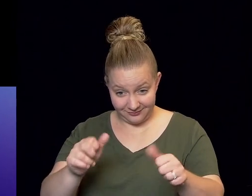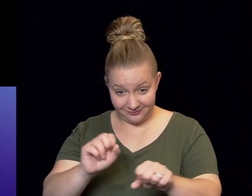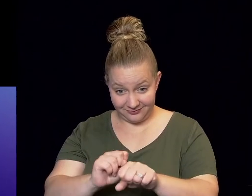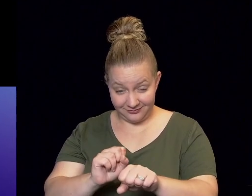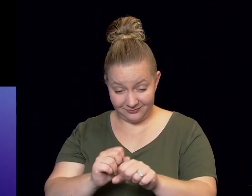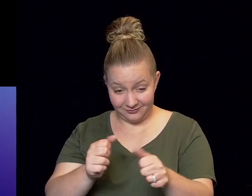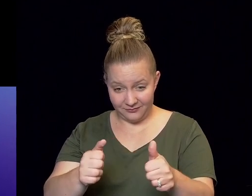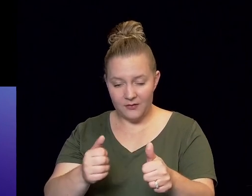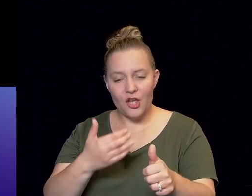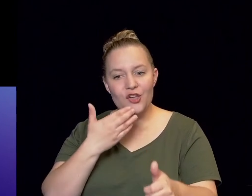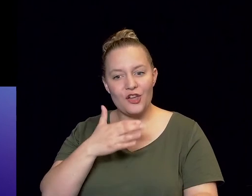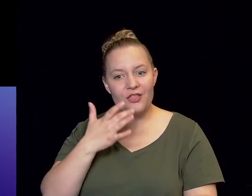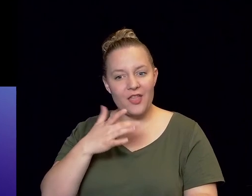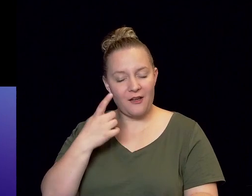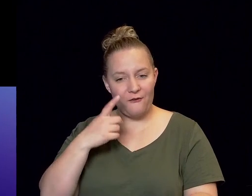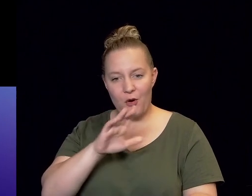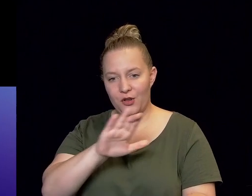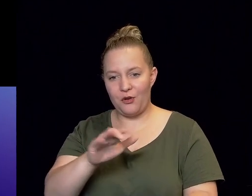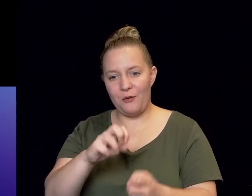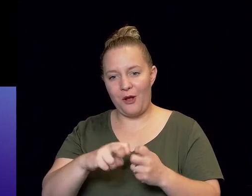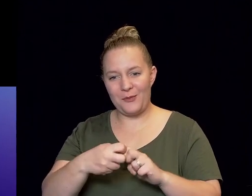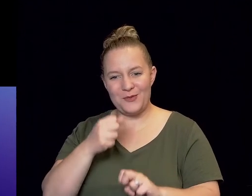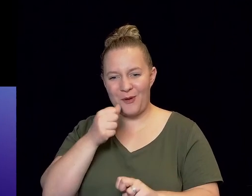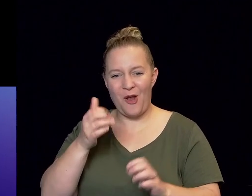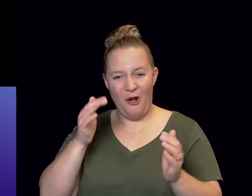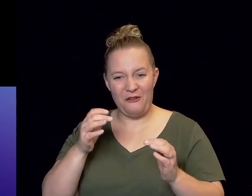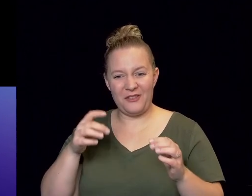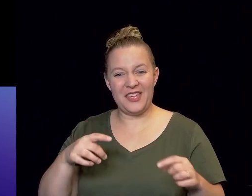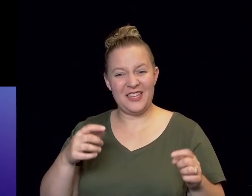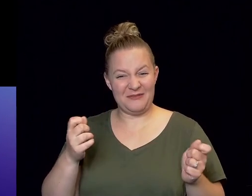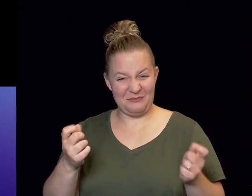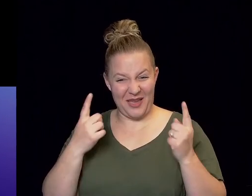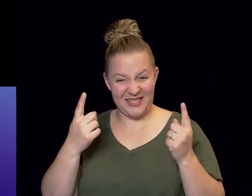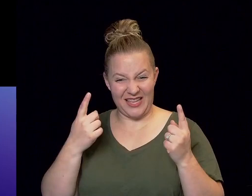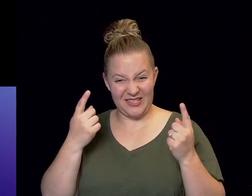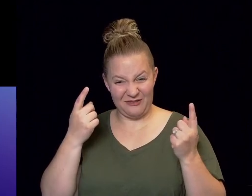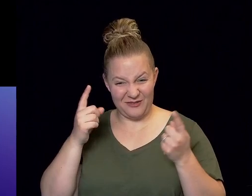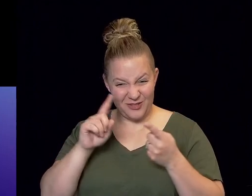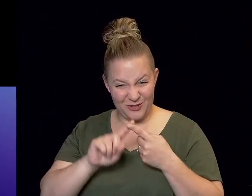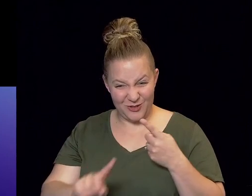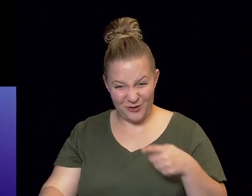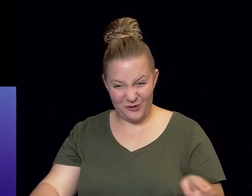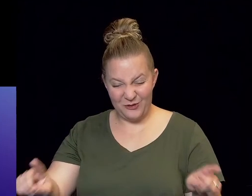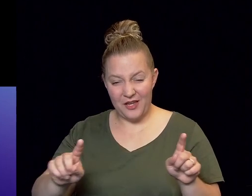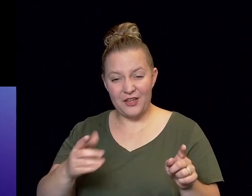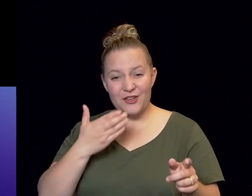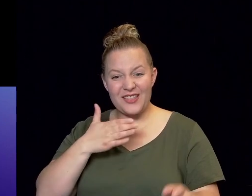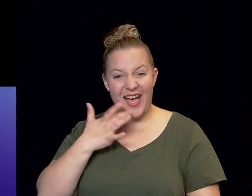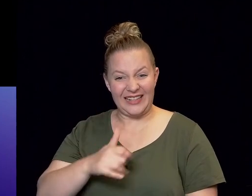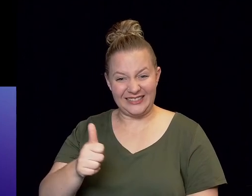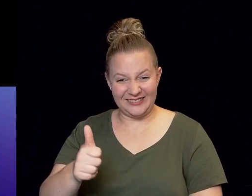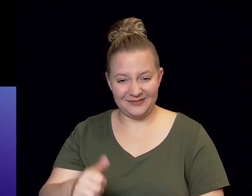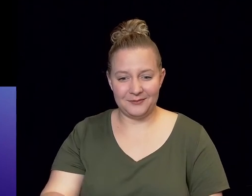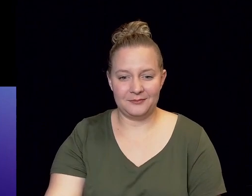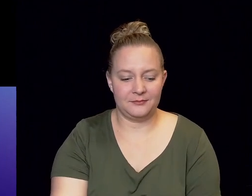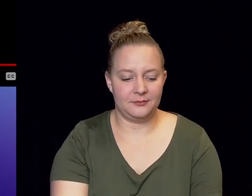All right, so good luck on your problems tomorrow and hopefully this all made sense to you. Good luck!